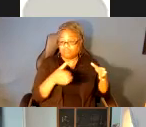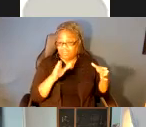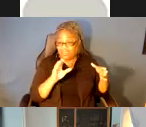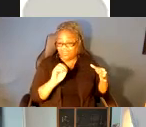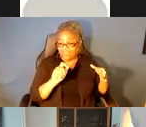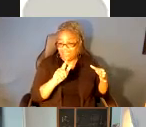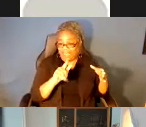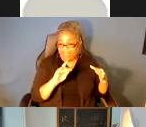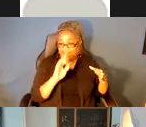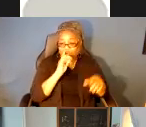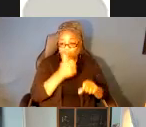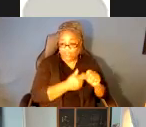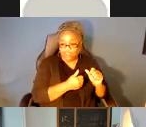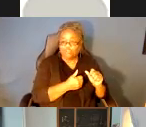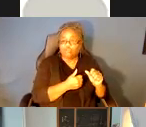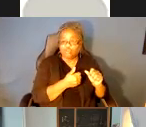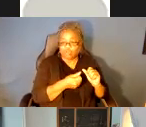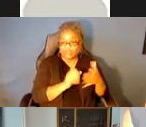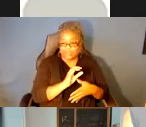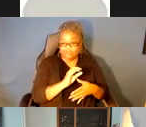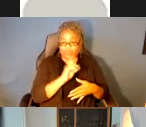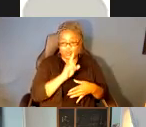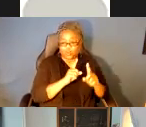shows a one through five rating scale